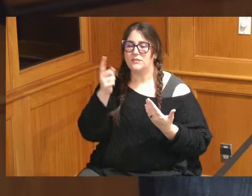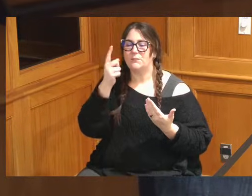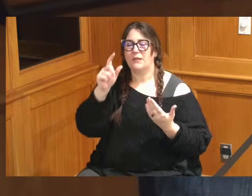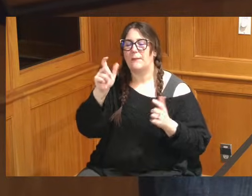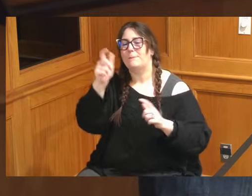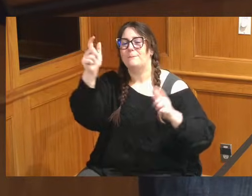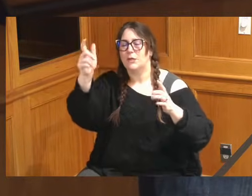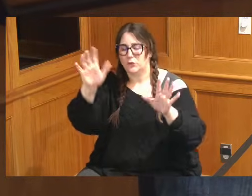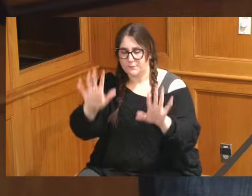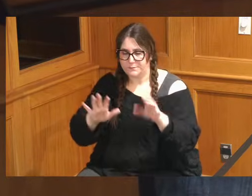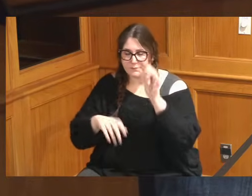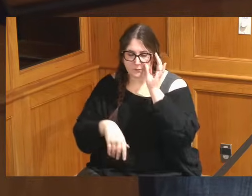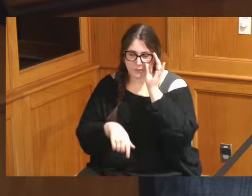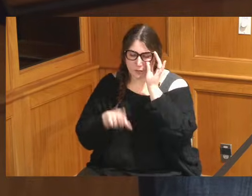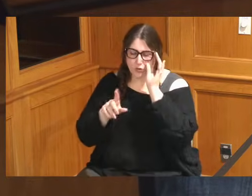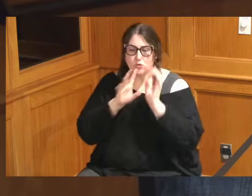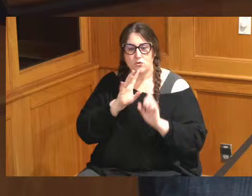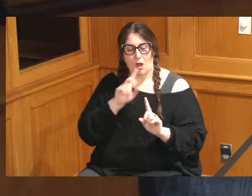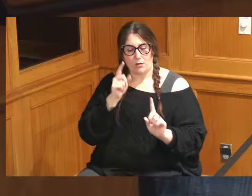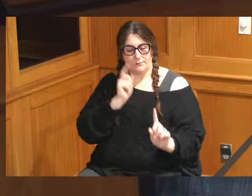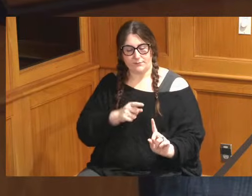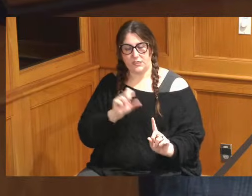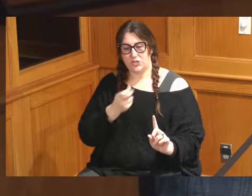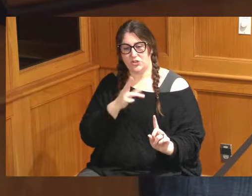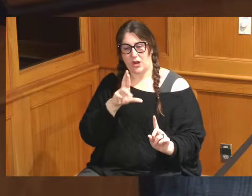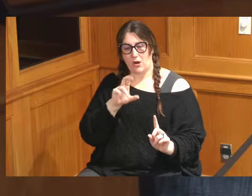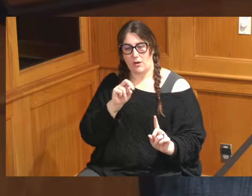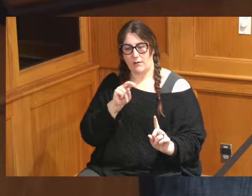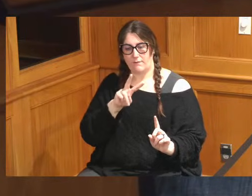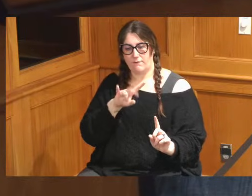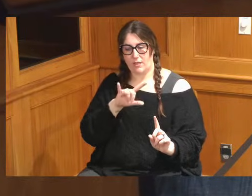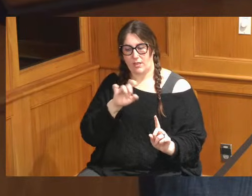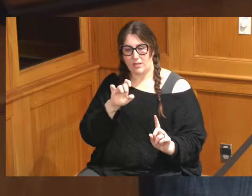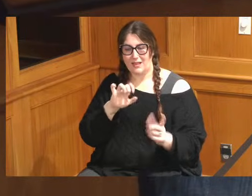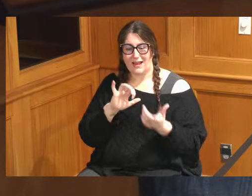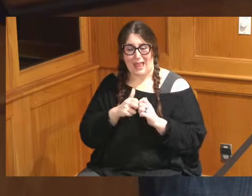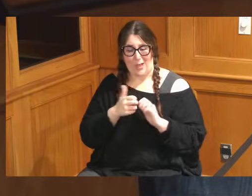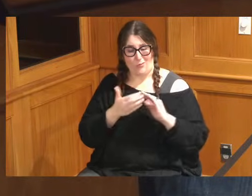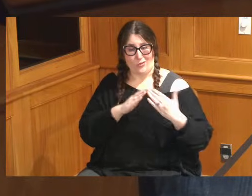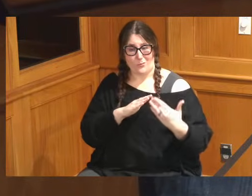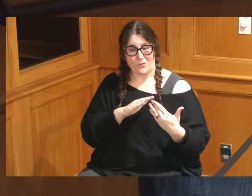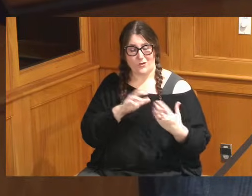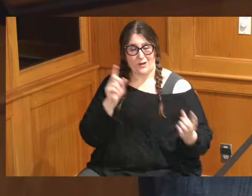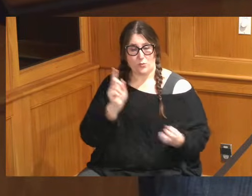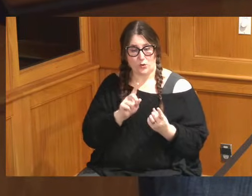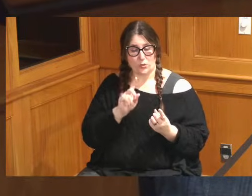about then let's say Sharonville again and how the community is going to help re reduce the flow, are